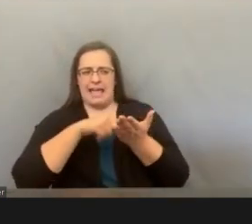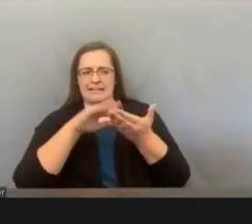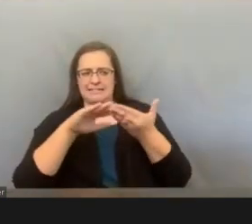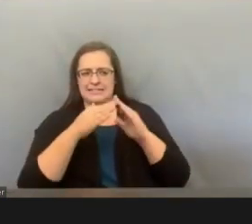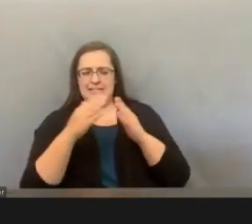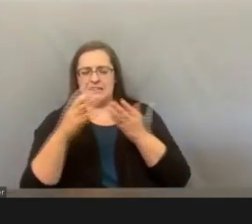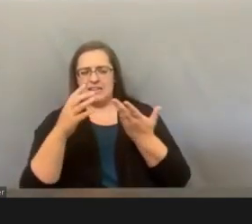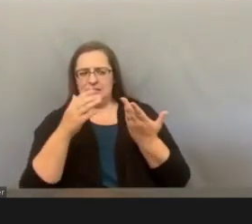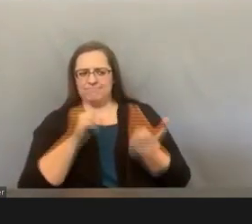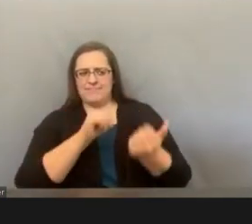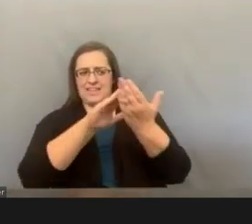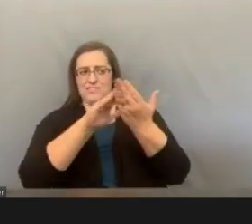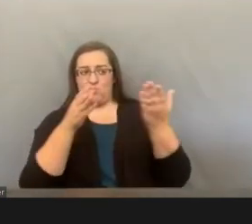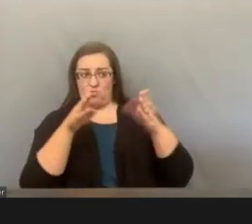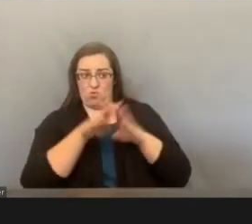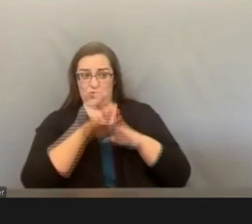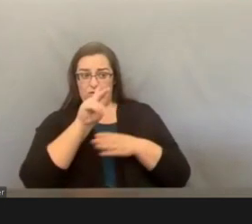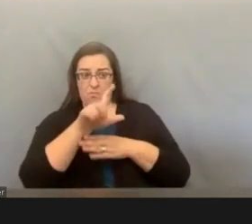NEXT QUESTION IS FOR MAYOR